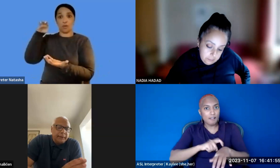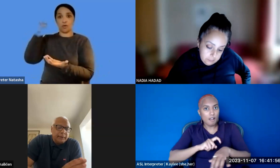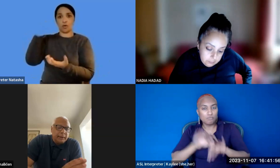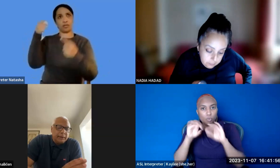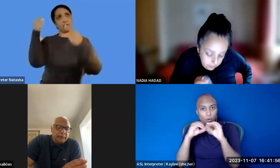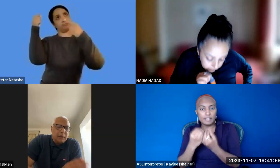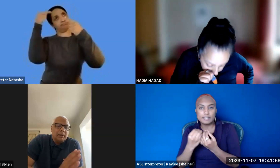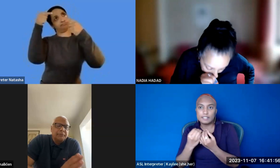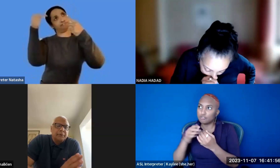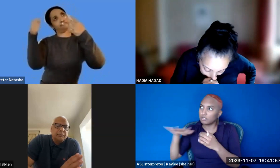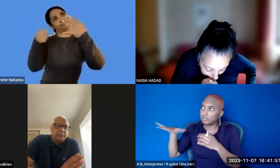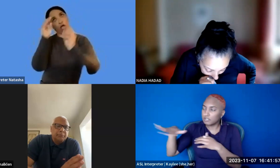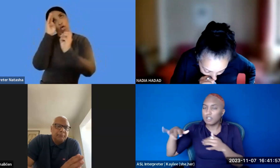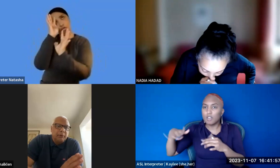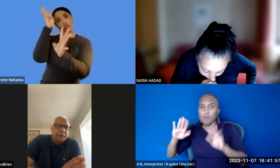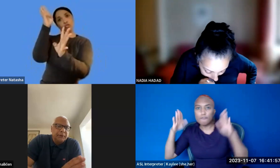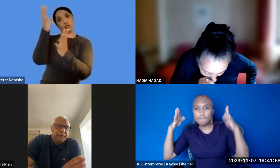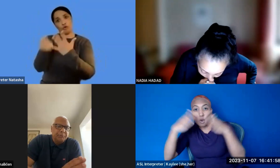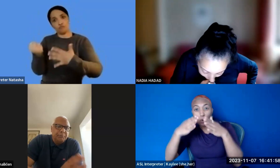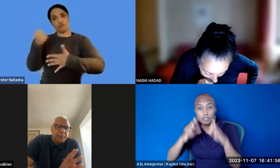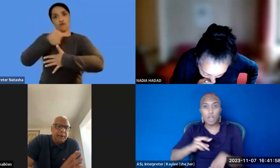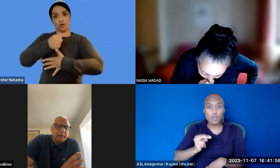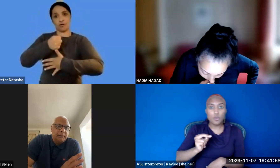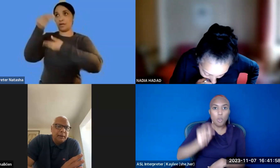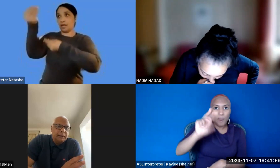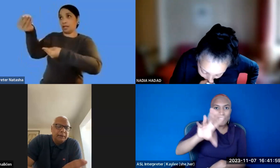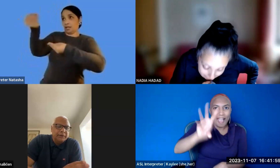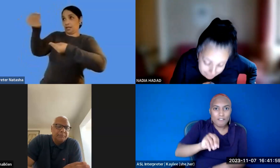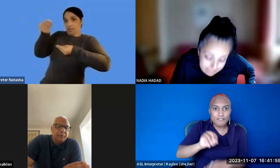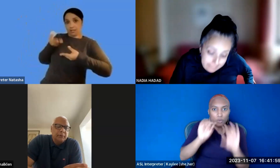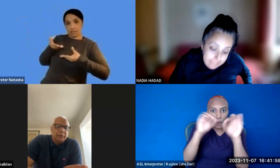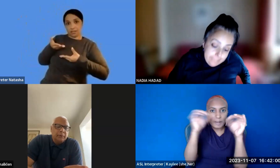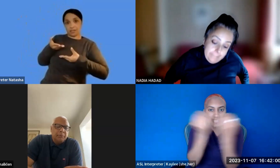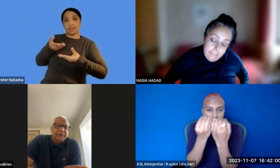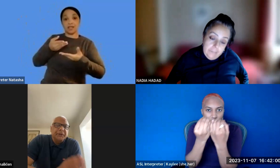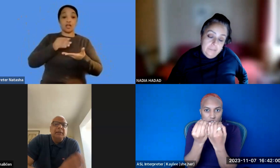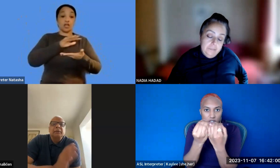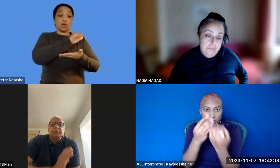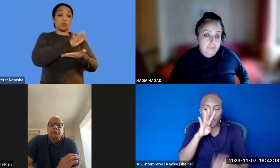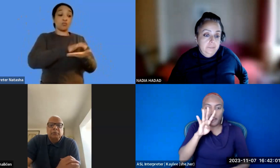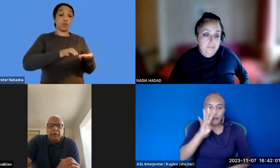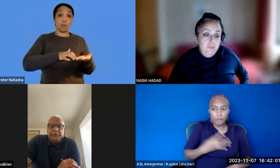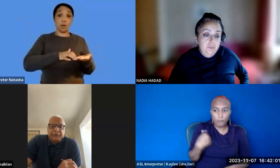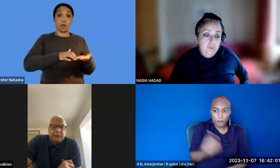and a draft proposal is prepared and then it's presented to us